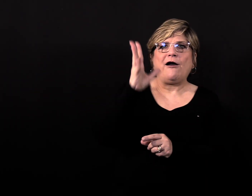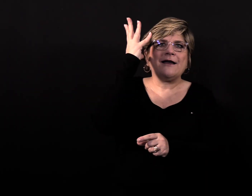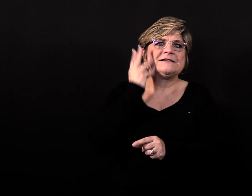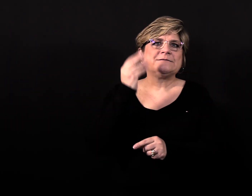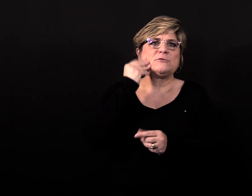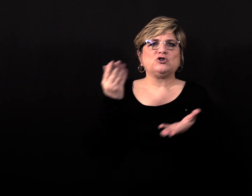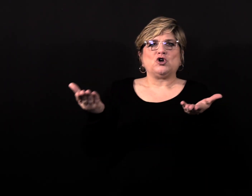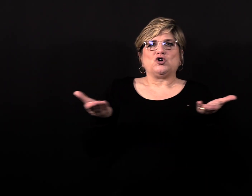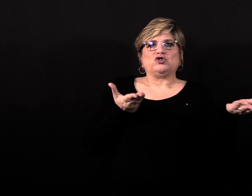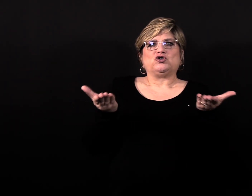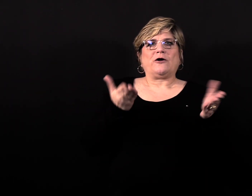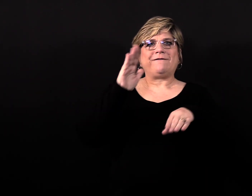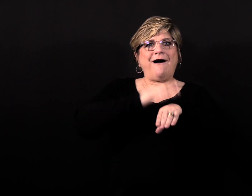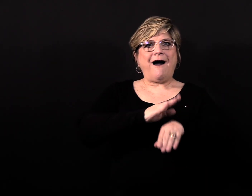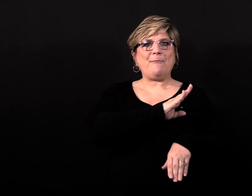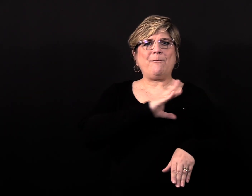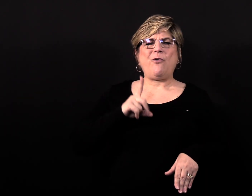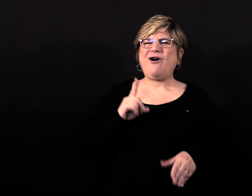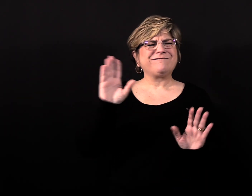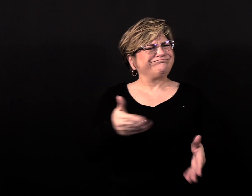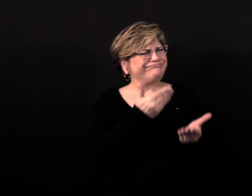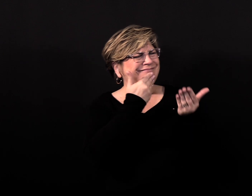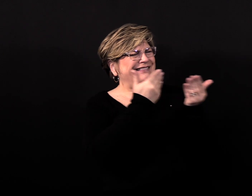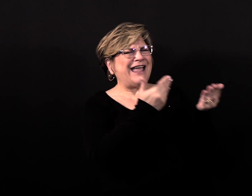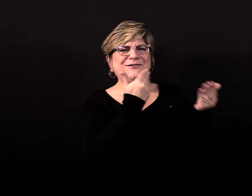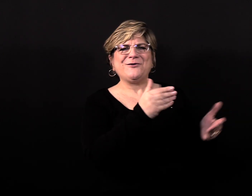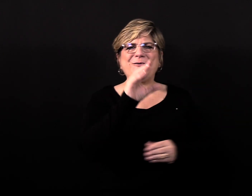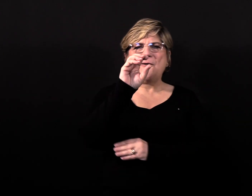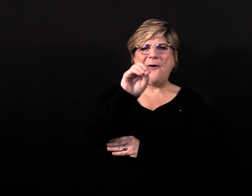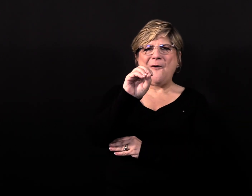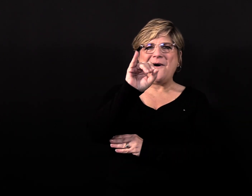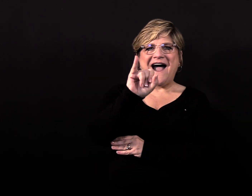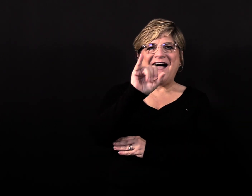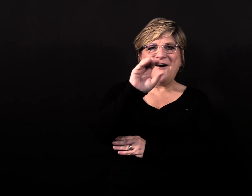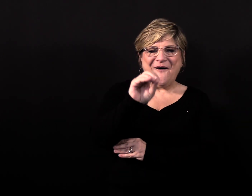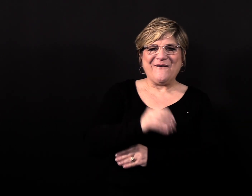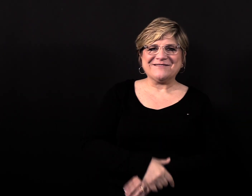information about their experience on serving on the board. Thank you OIO!